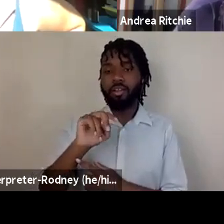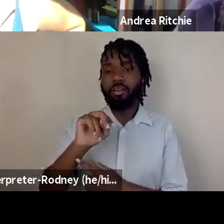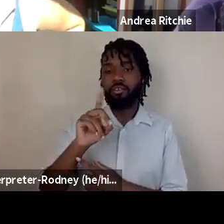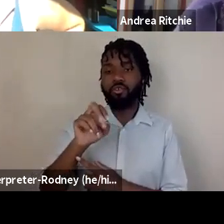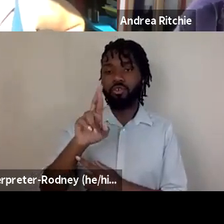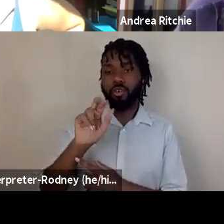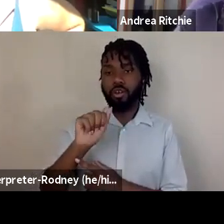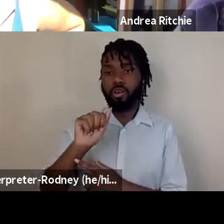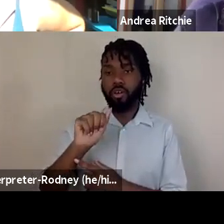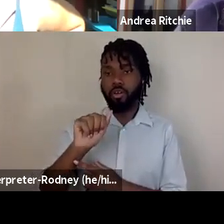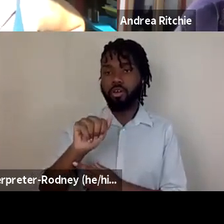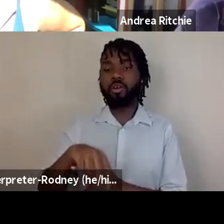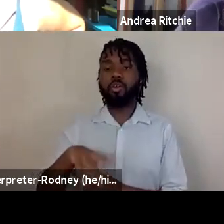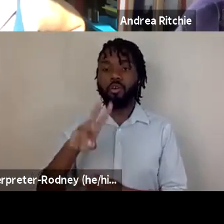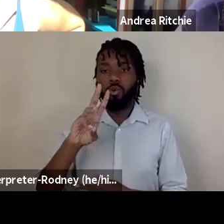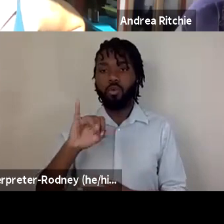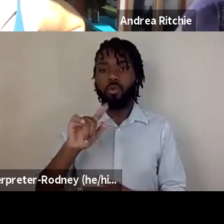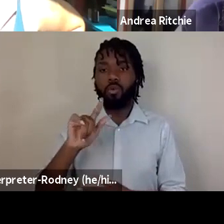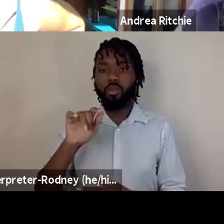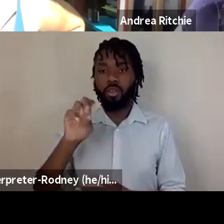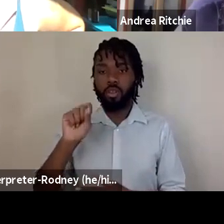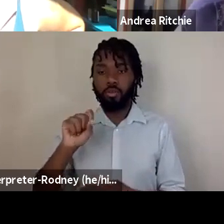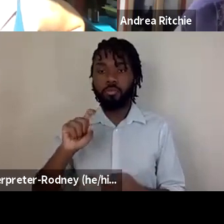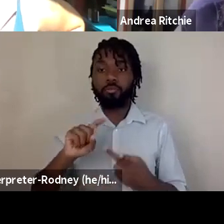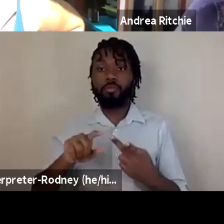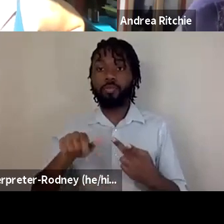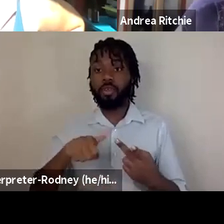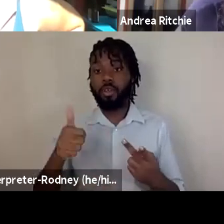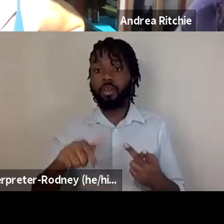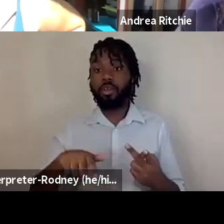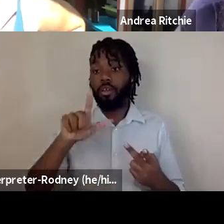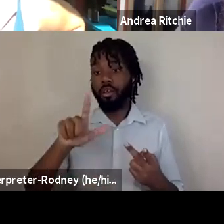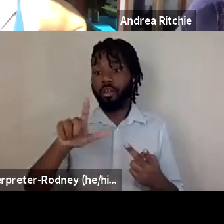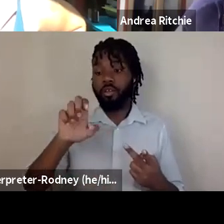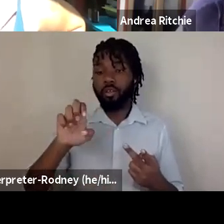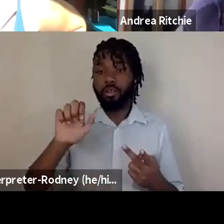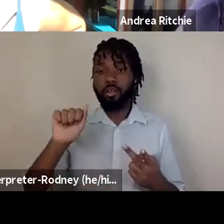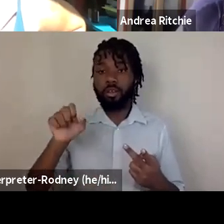Also Leah and, that's L-E-A-H, our host,